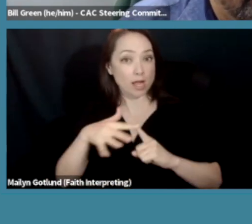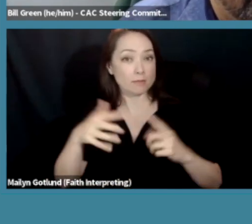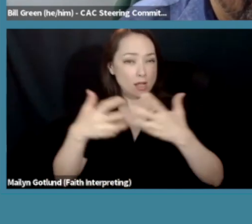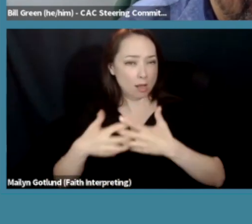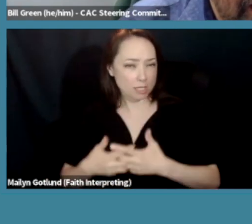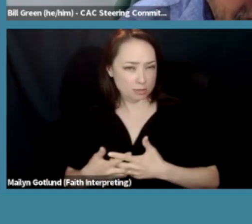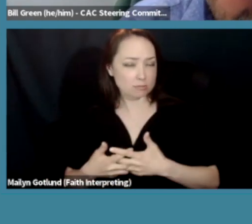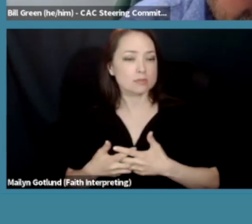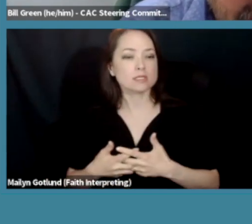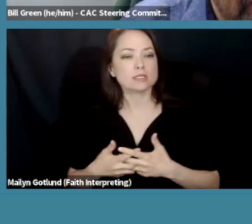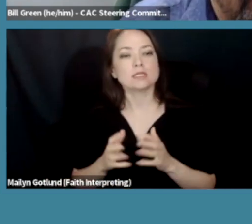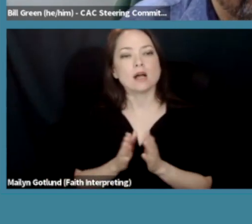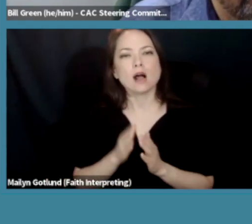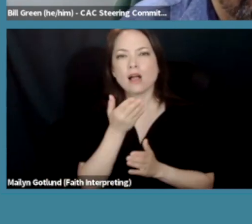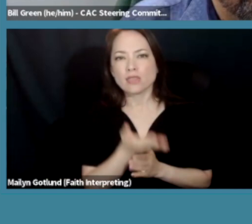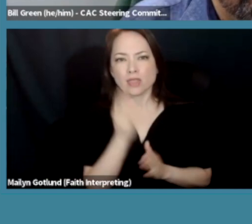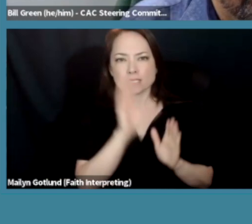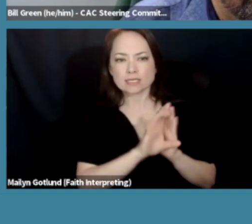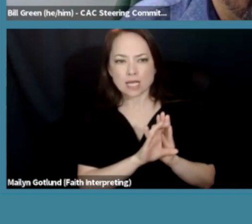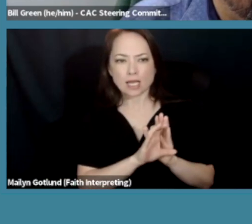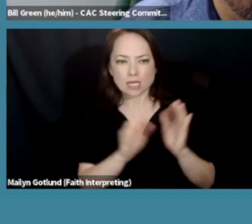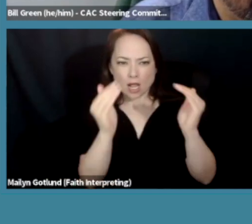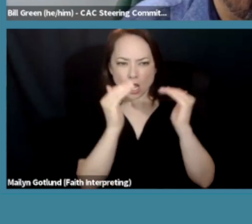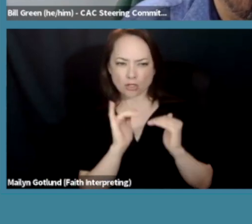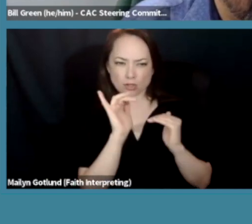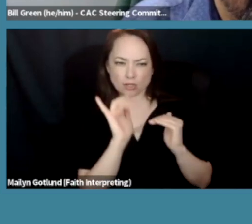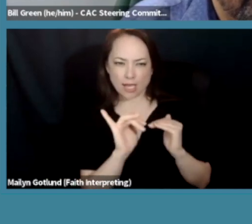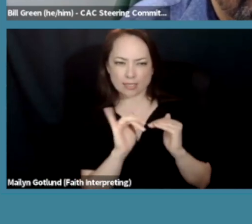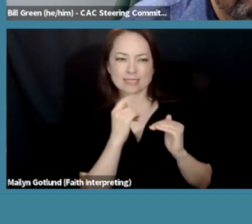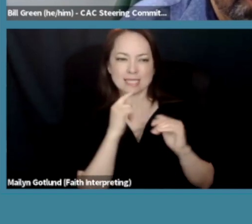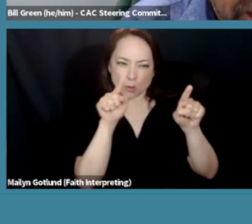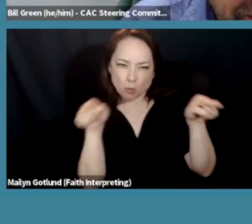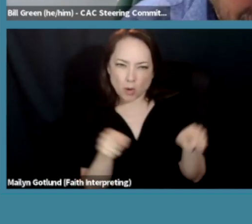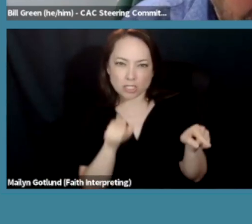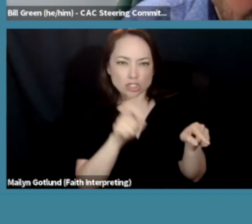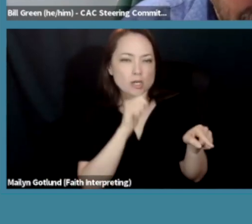On this slide under that title, it says in parentheses, should not be a burden.